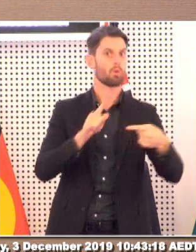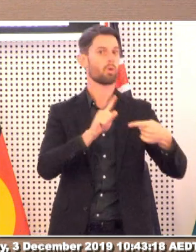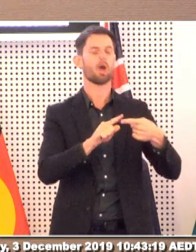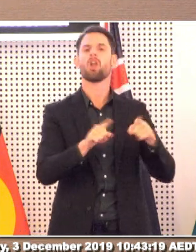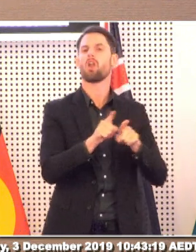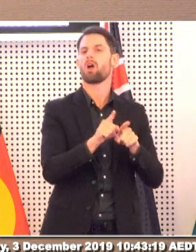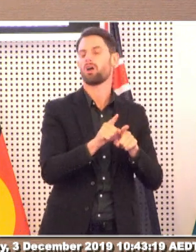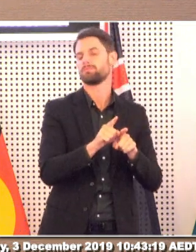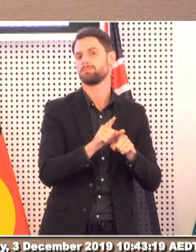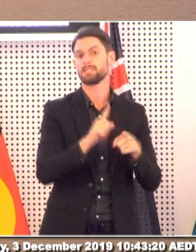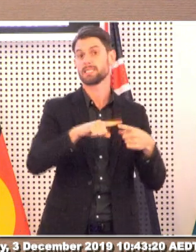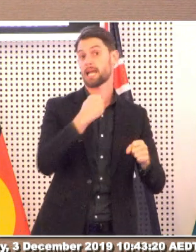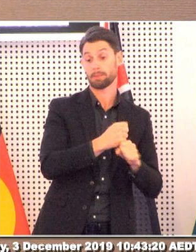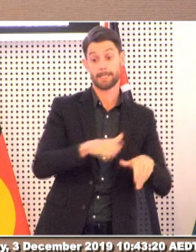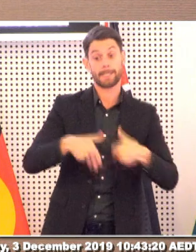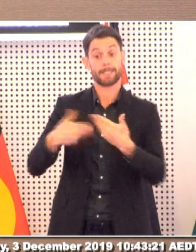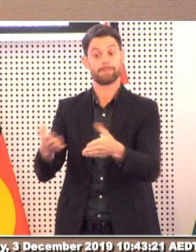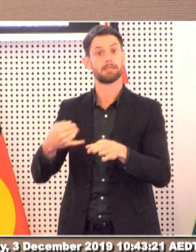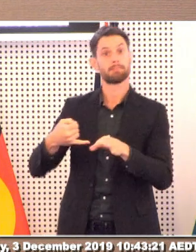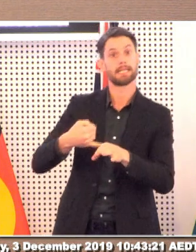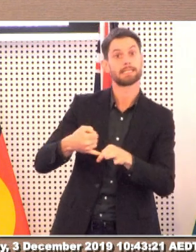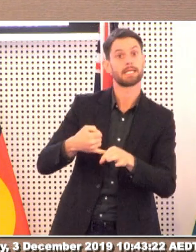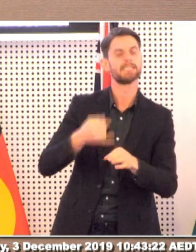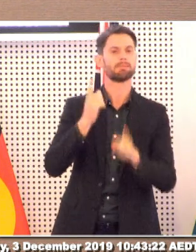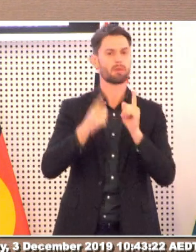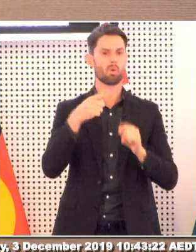this is medication that is not – often we think of medication and we think okay